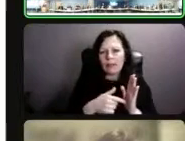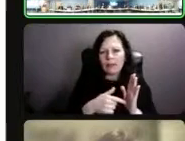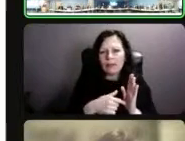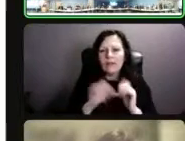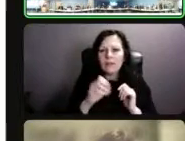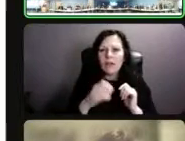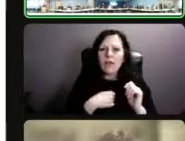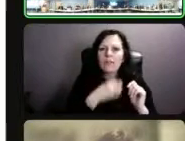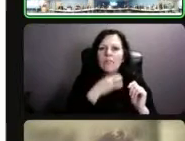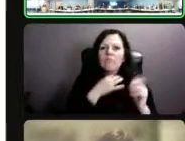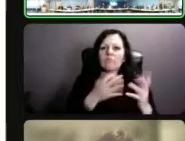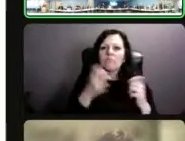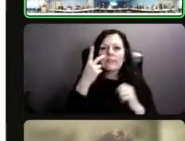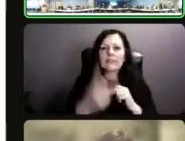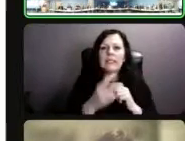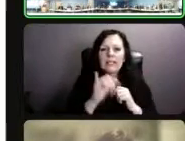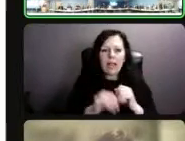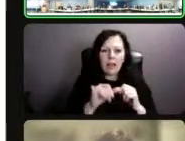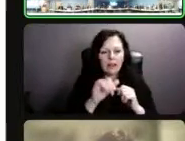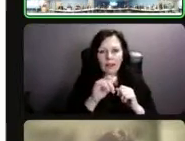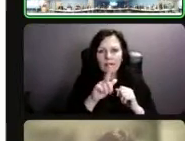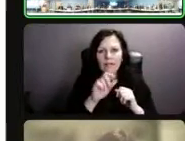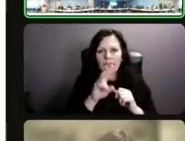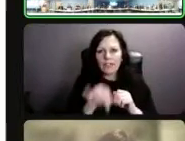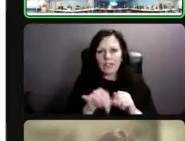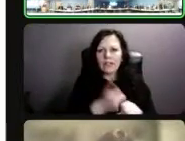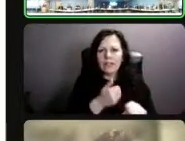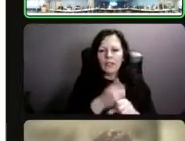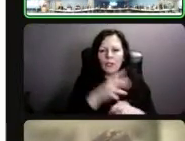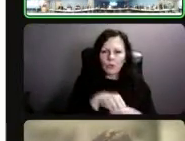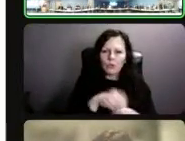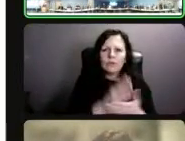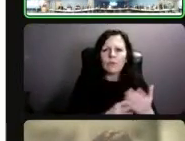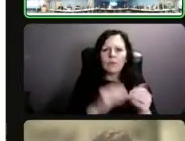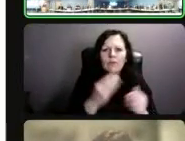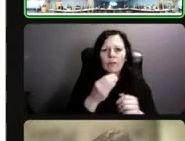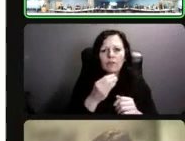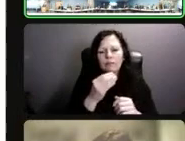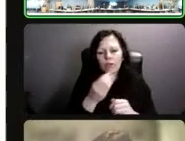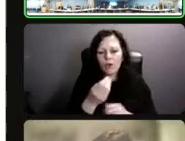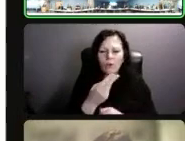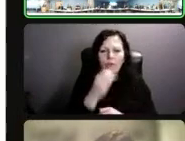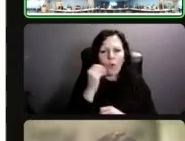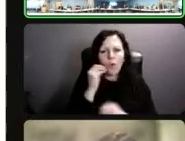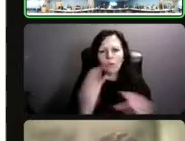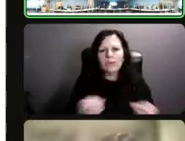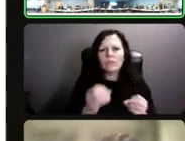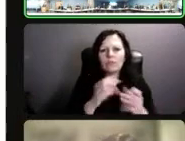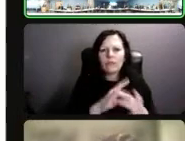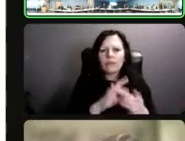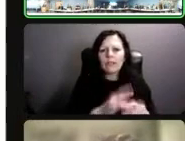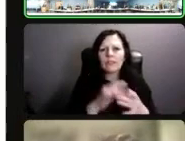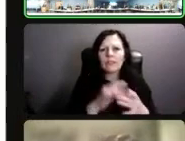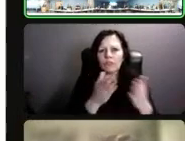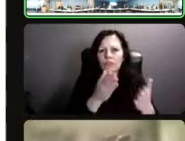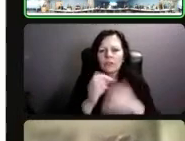THAT'S A HUGE QUESTION MARK FOR ALL OF US BECAUSE THE SUSTAINABILITY I'D BE